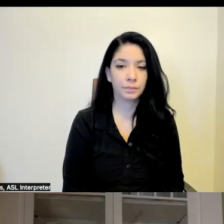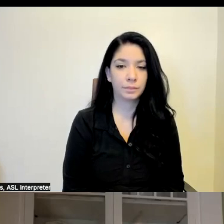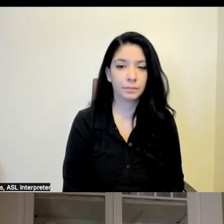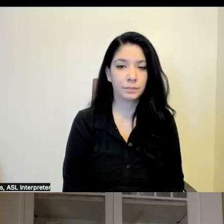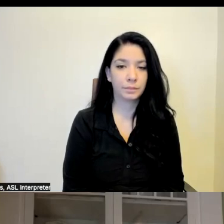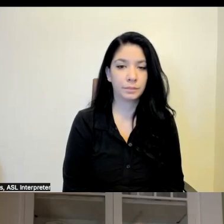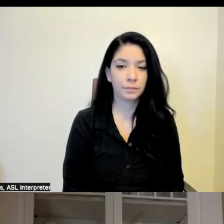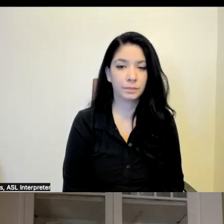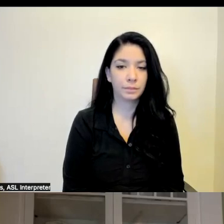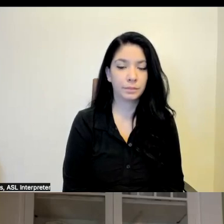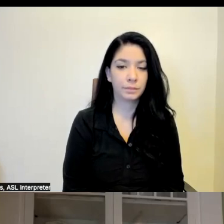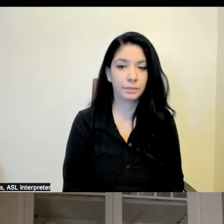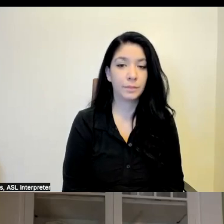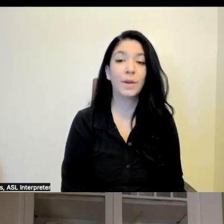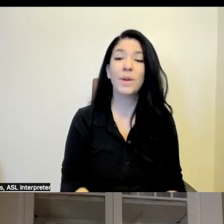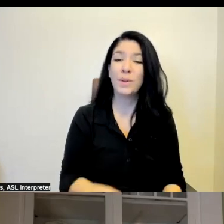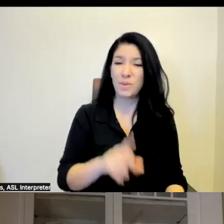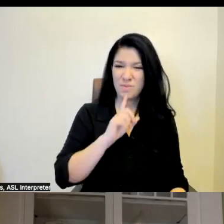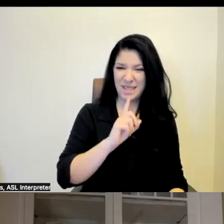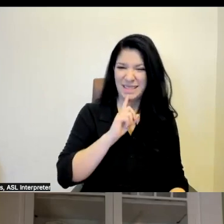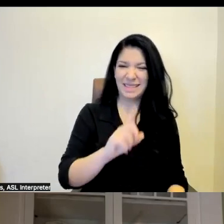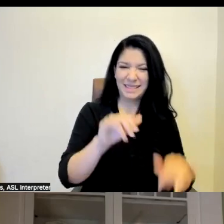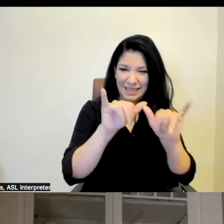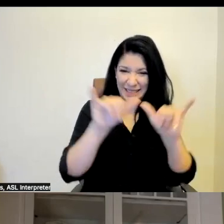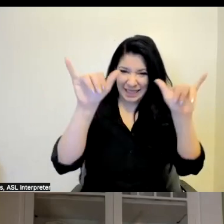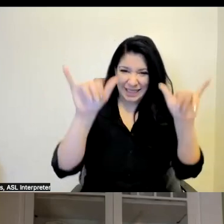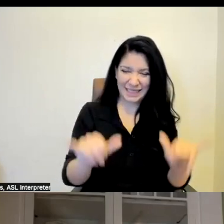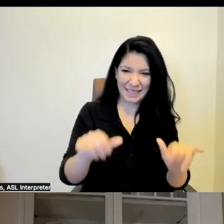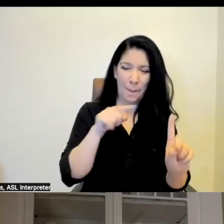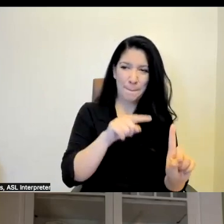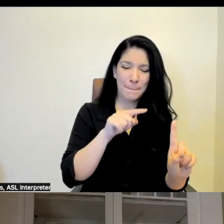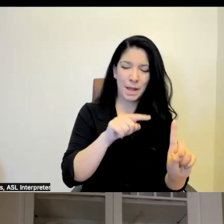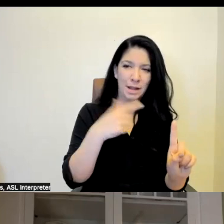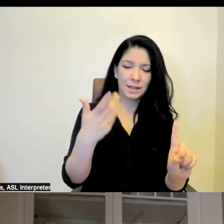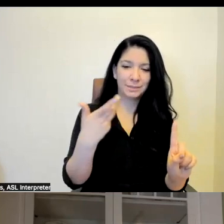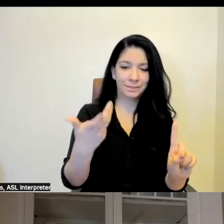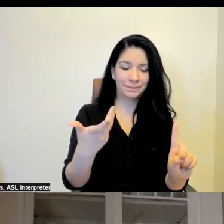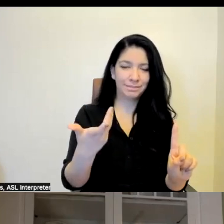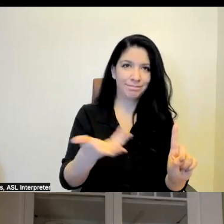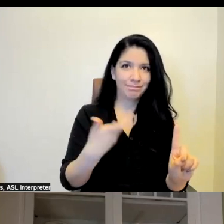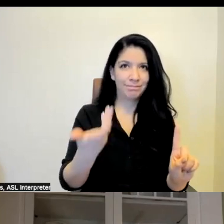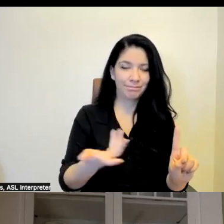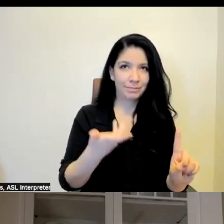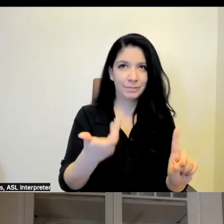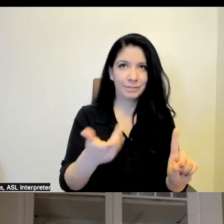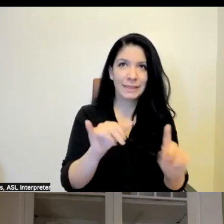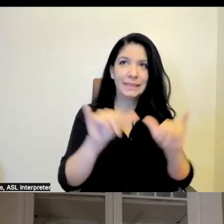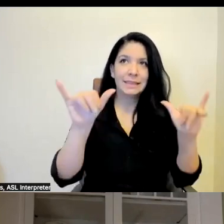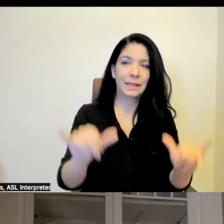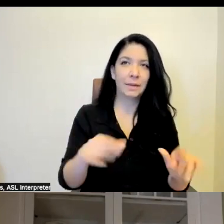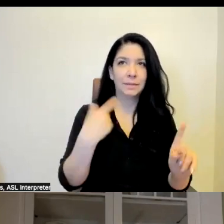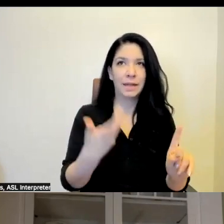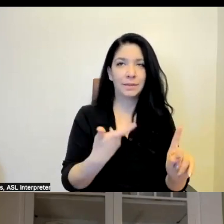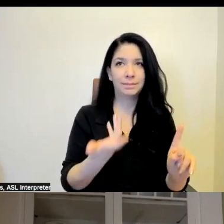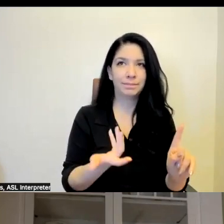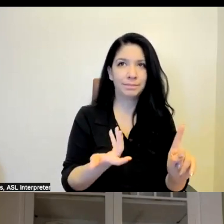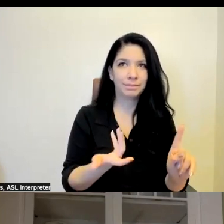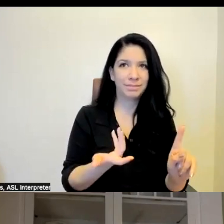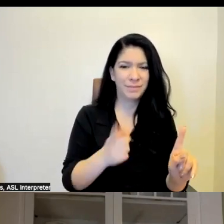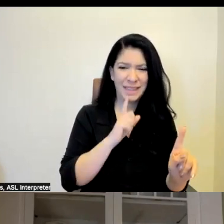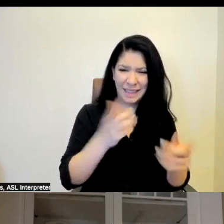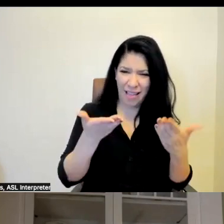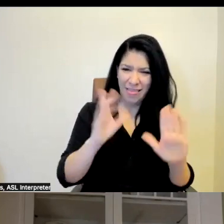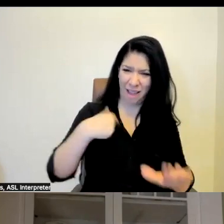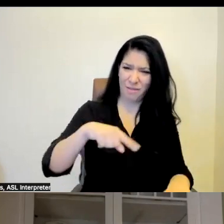as part of a system. The system is willing to let me -- let us be exposed and let us become